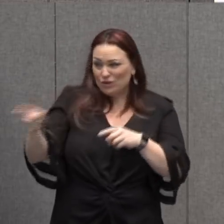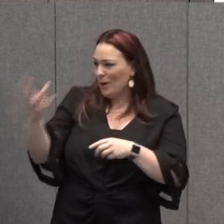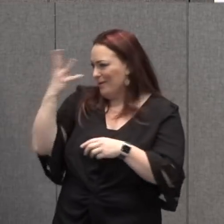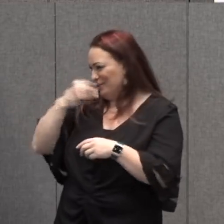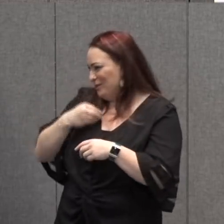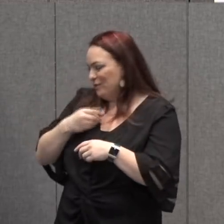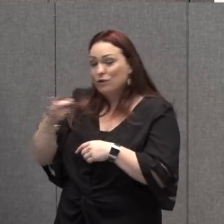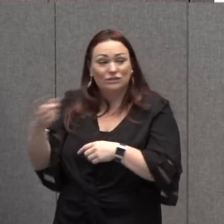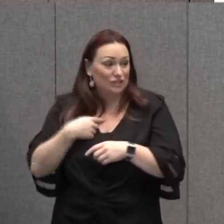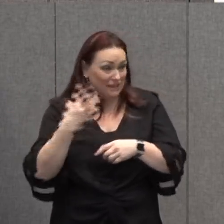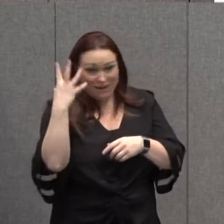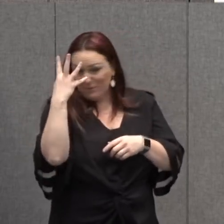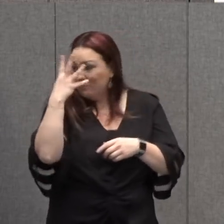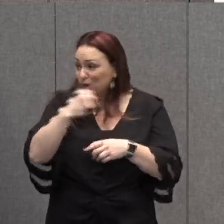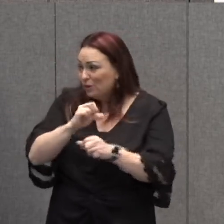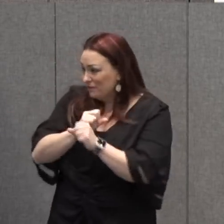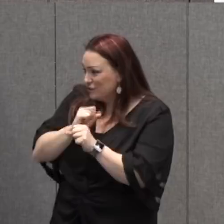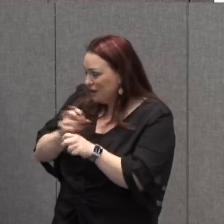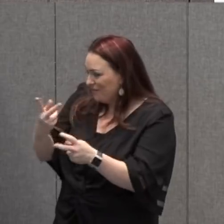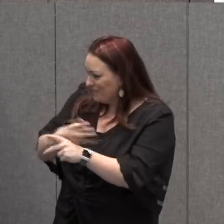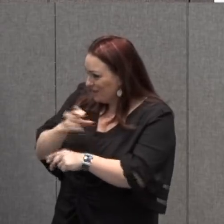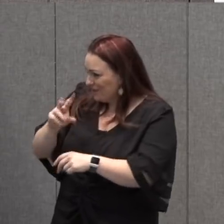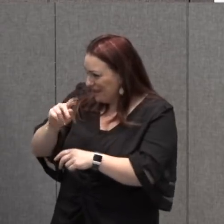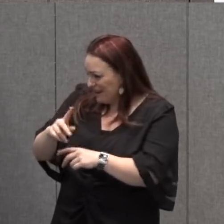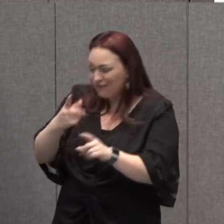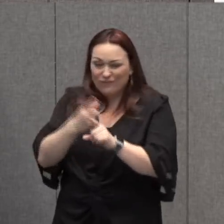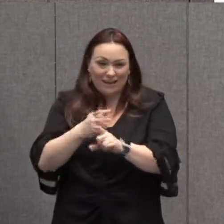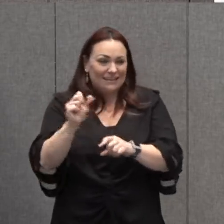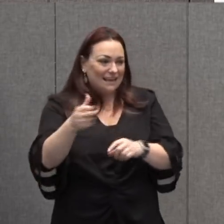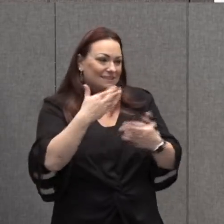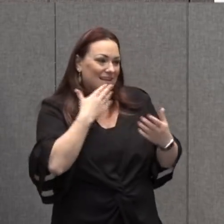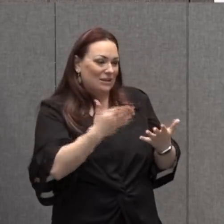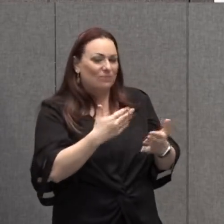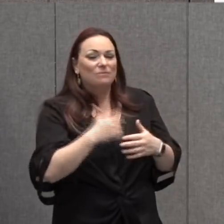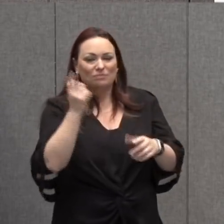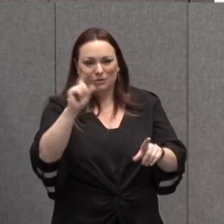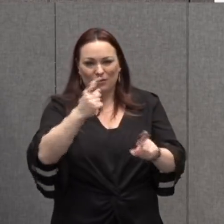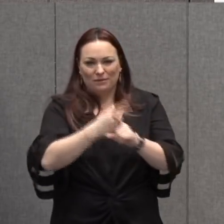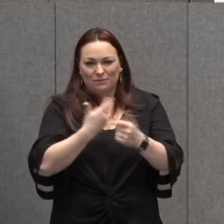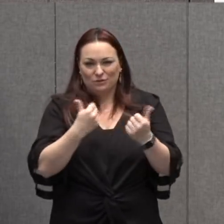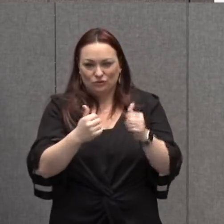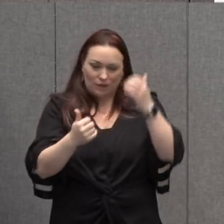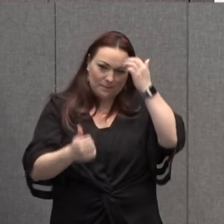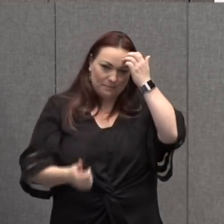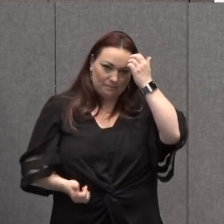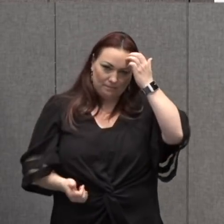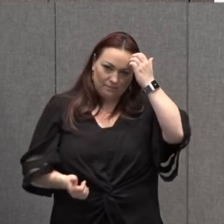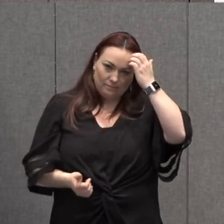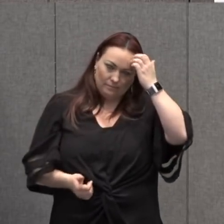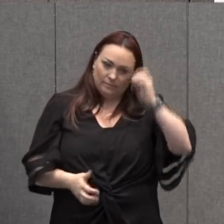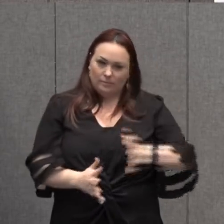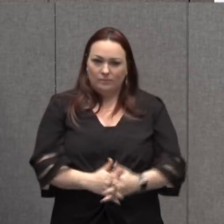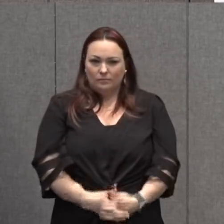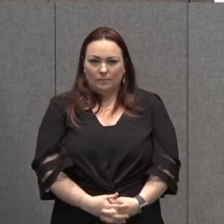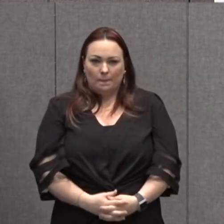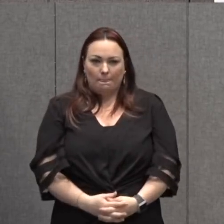Didn't she do a beautiful job figuring that out? Well, thank you. - Nice job. All right, all right. - Okay. Let's see. - Let's see,